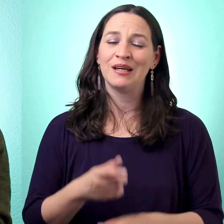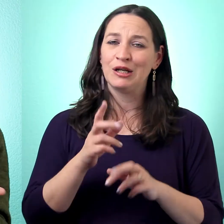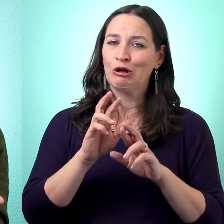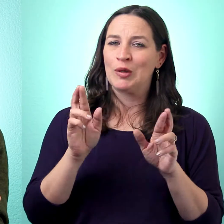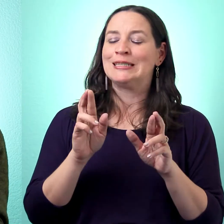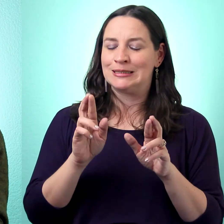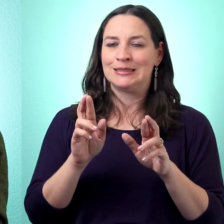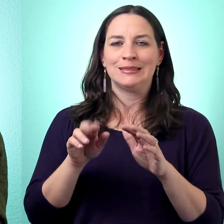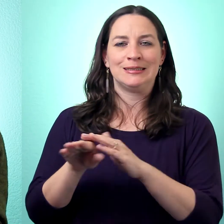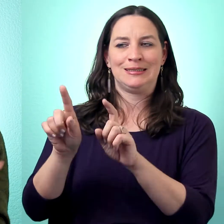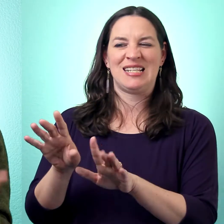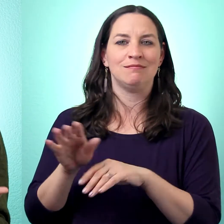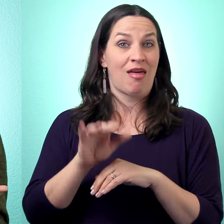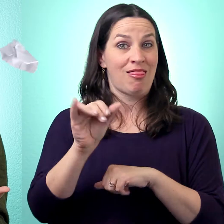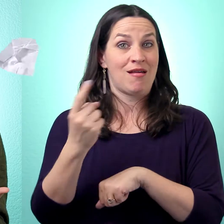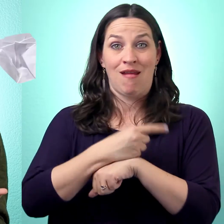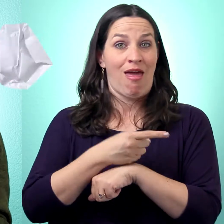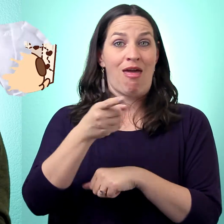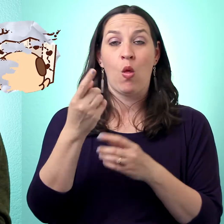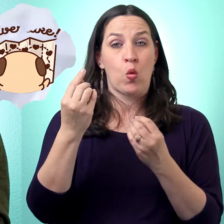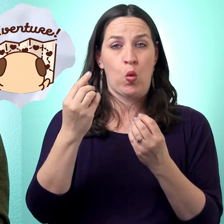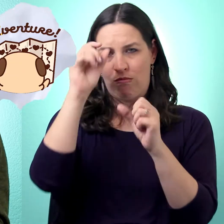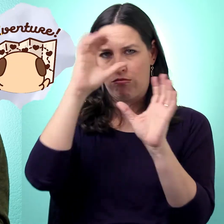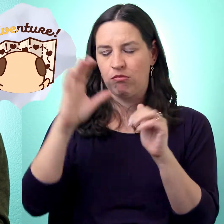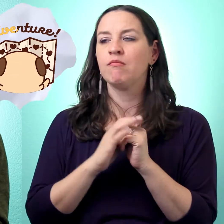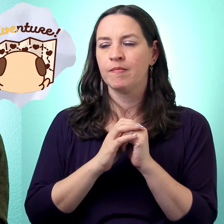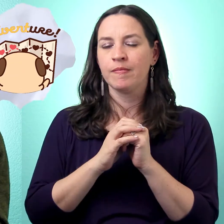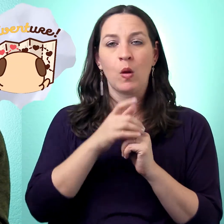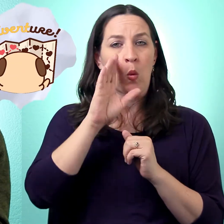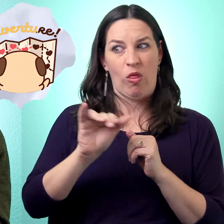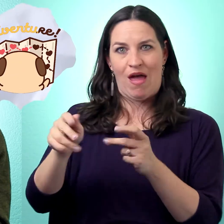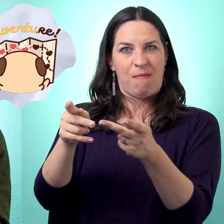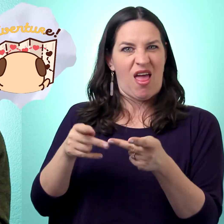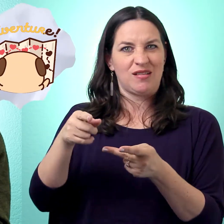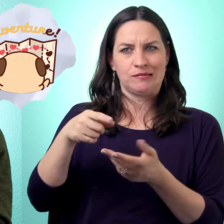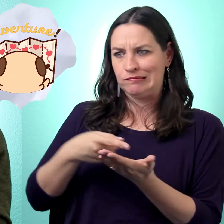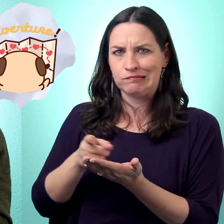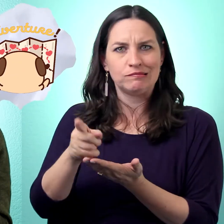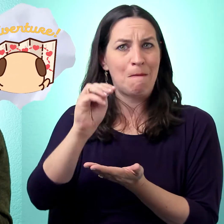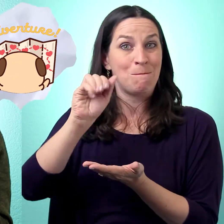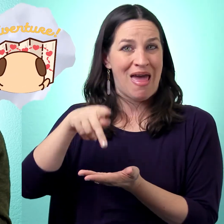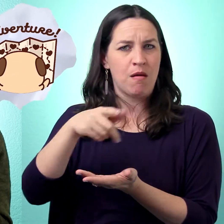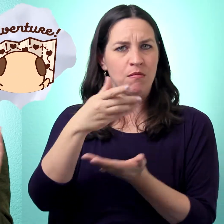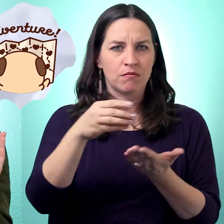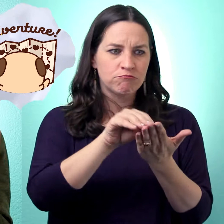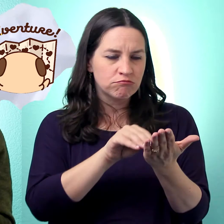So on the day of the test, one of the things that I recommend is mapping out your route ahead of time. Make sure that you know exactly how to get